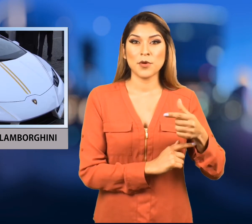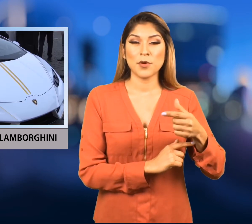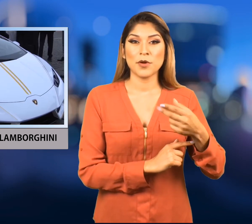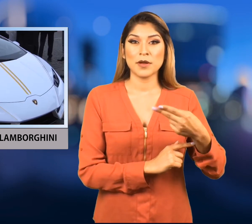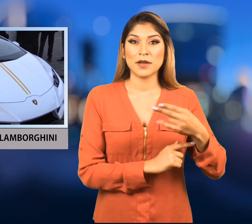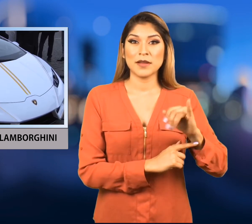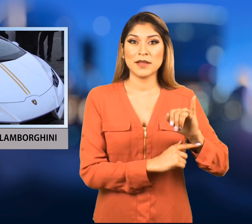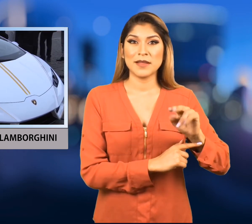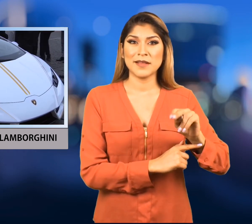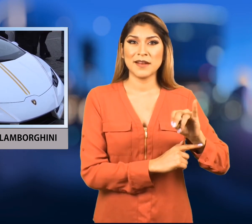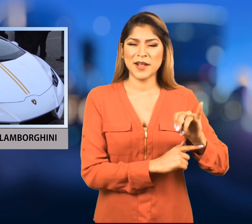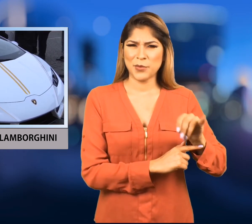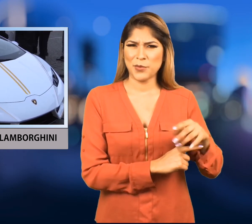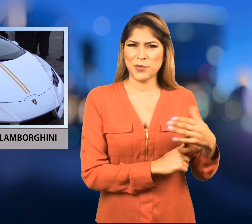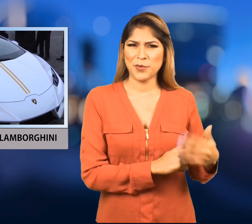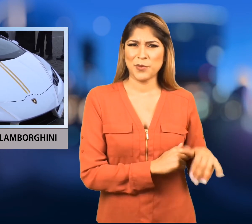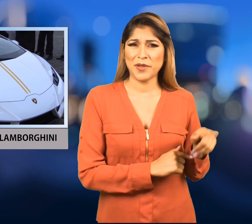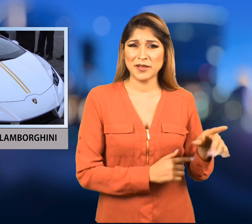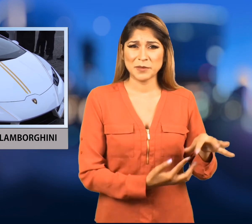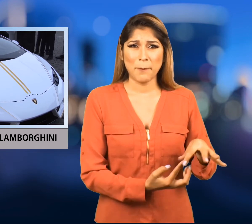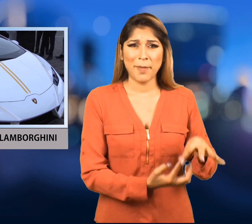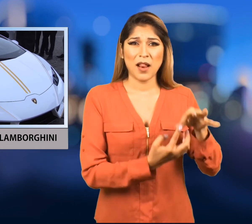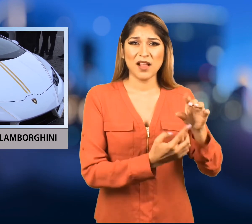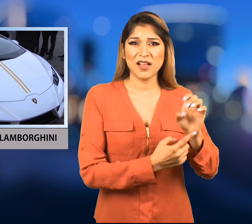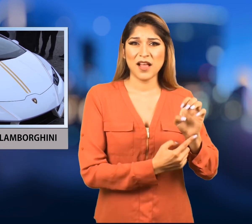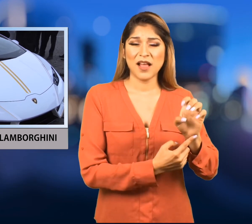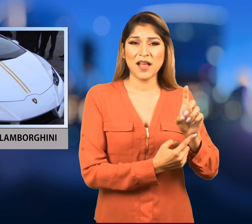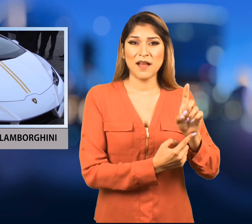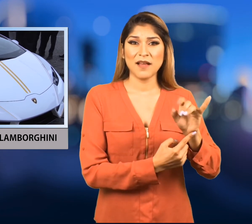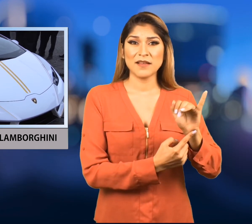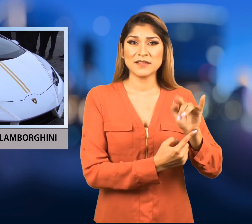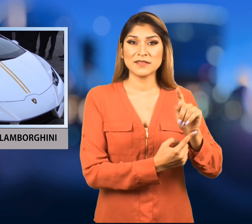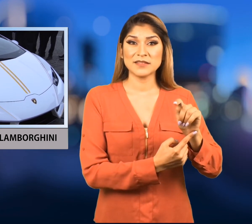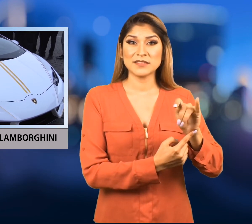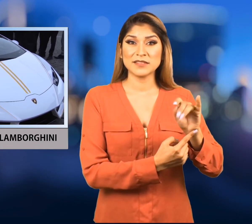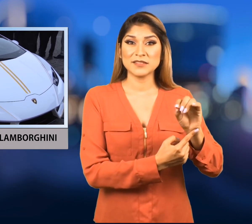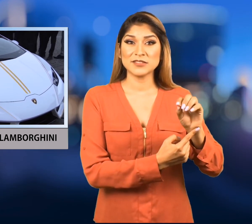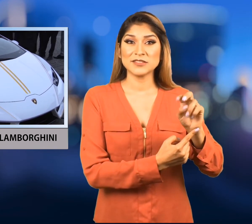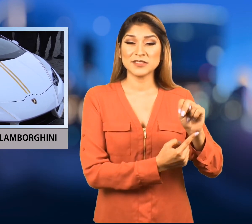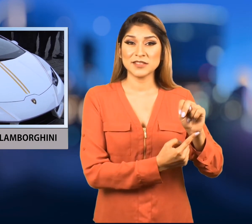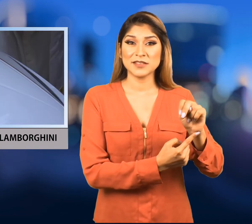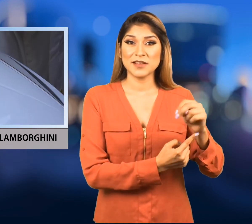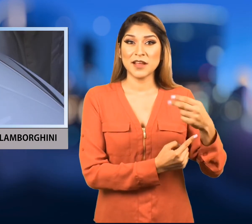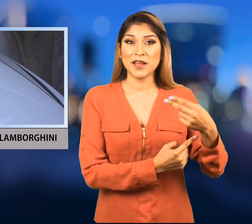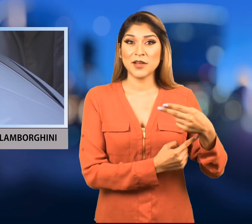Lamborghini. The special edition Huracan